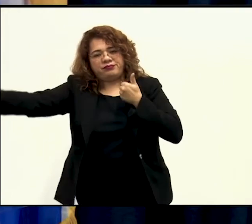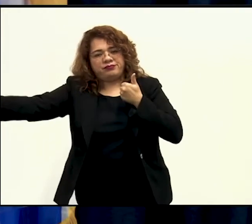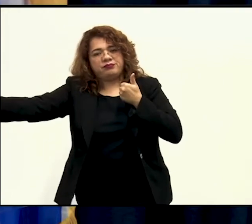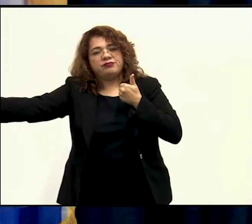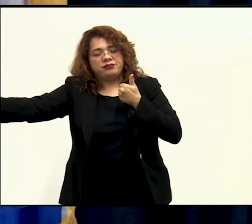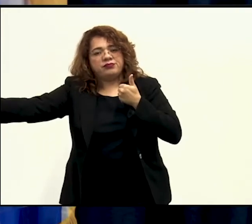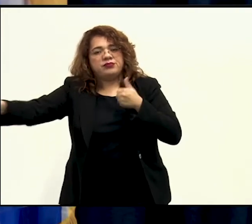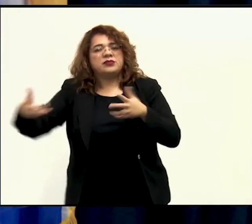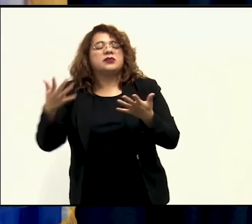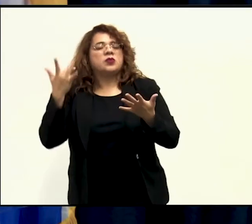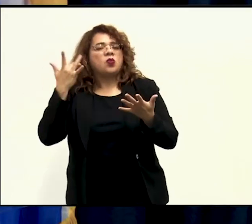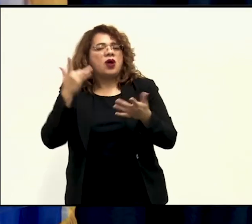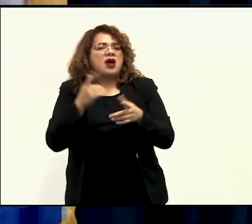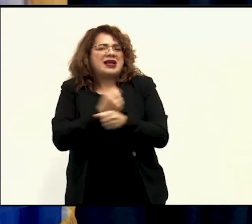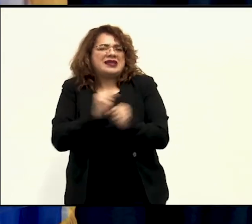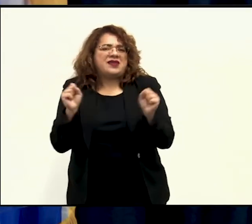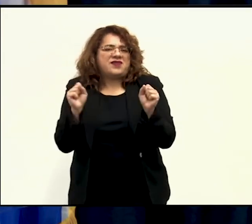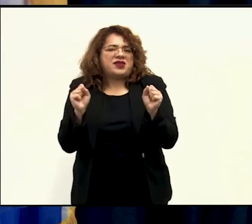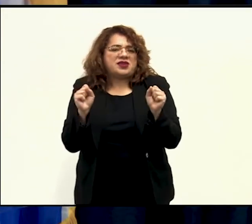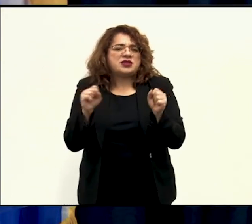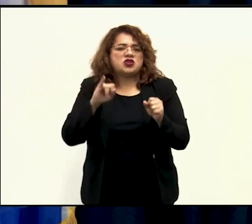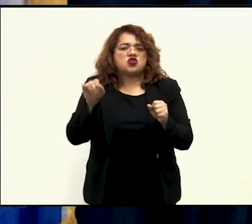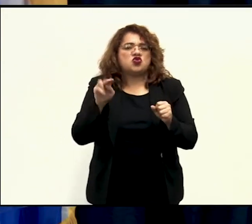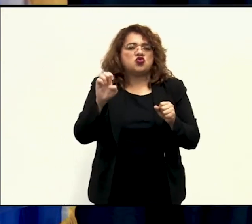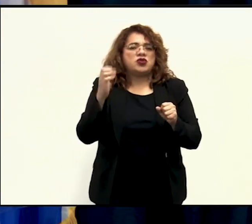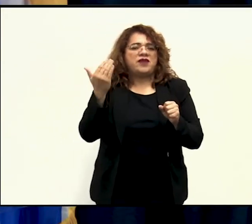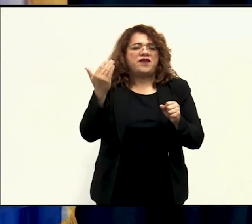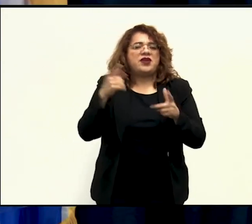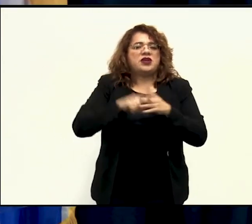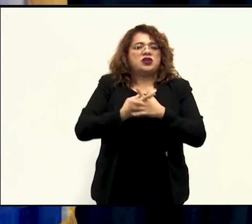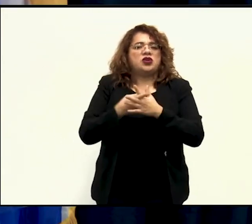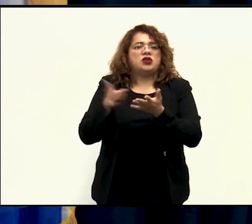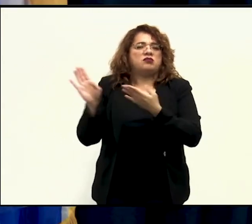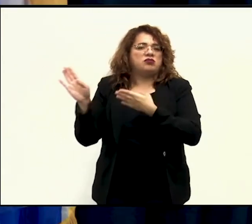June 15th is when those start to shift which allows us into that space.